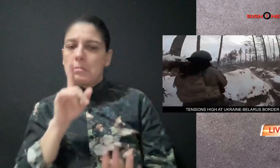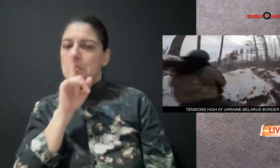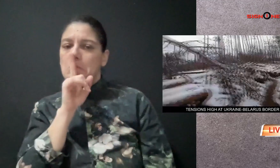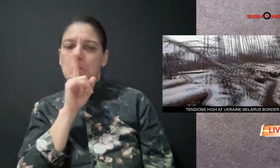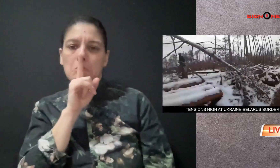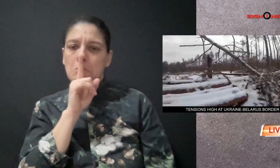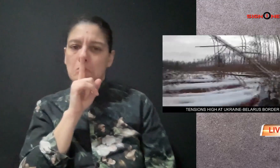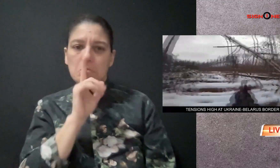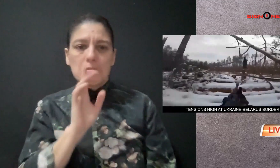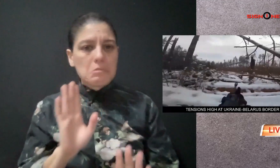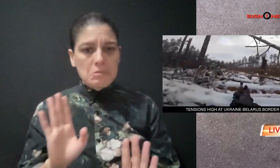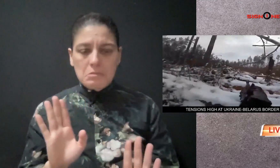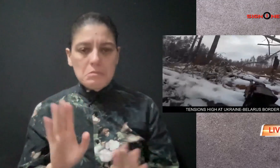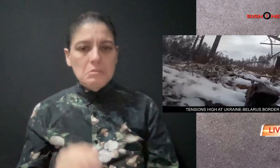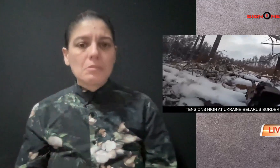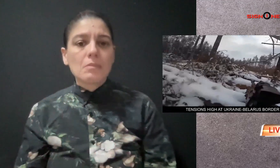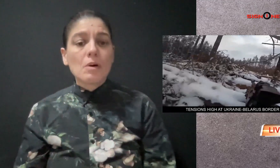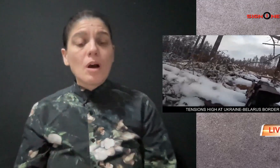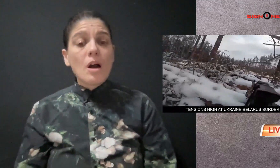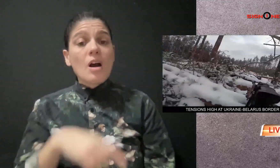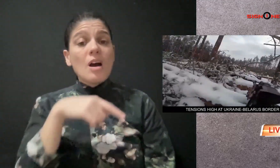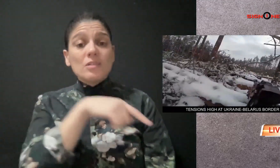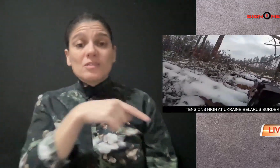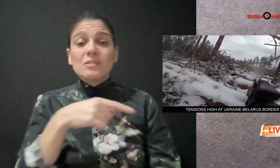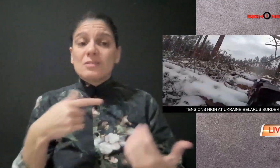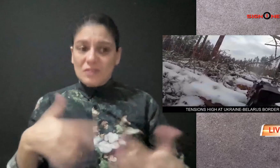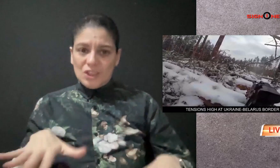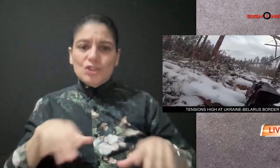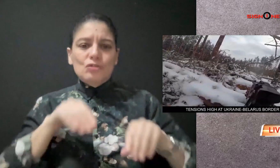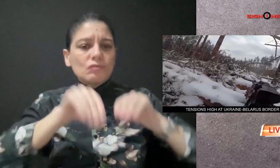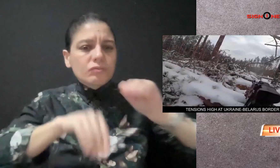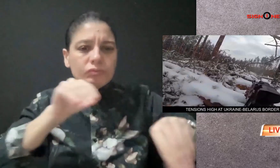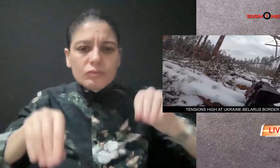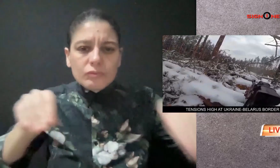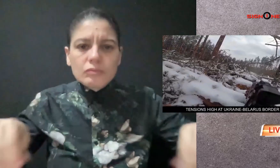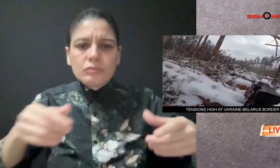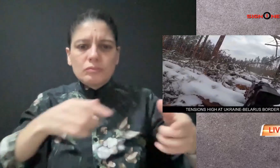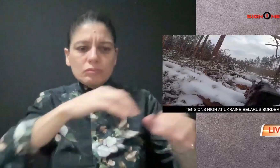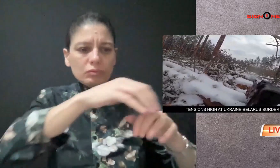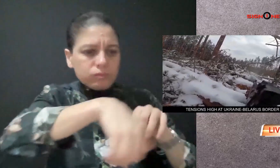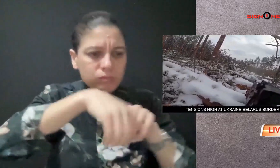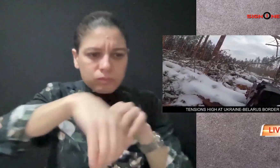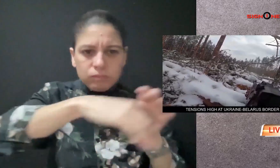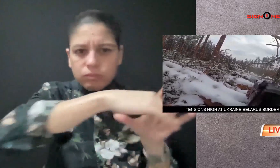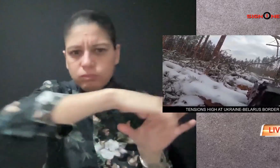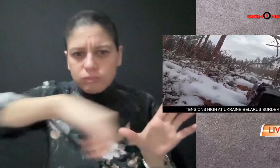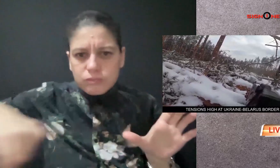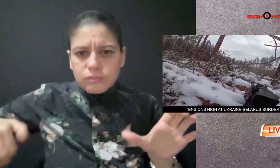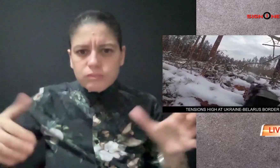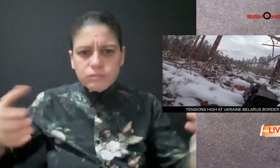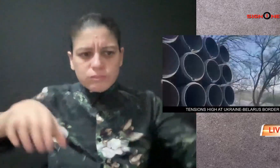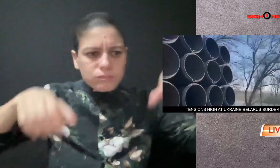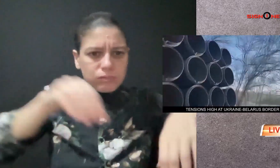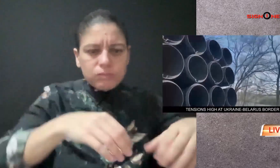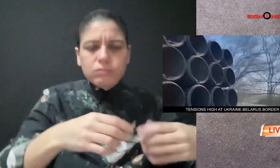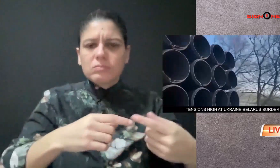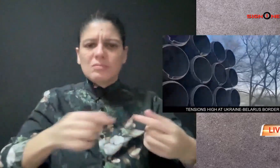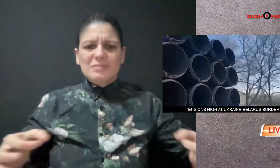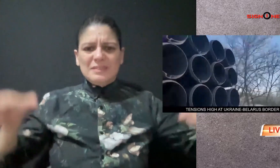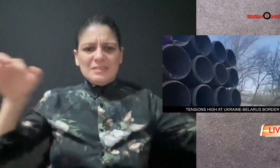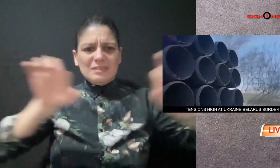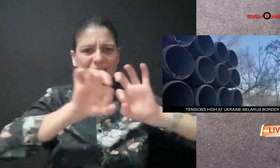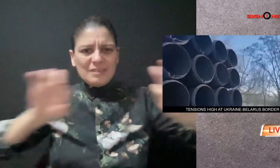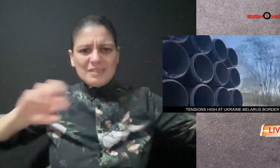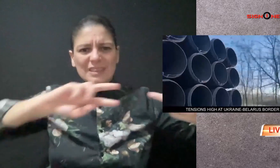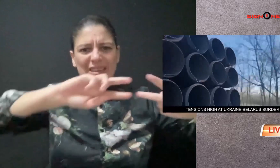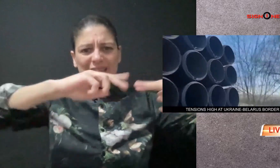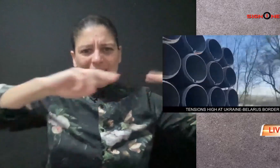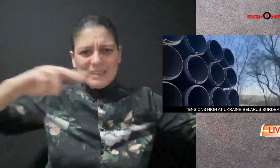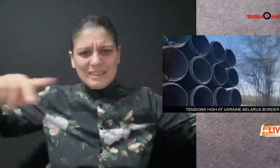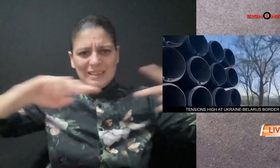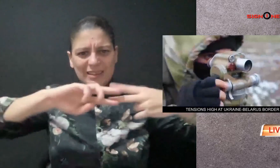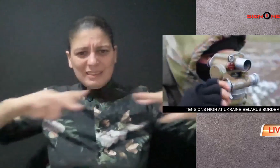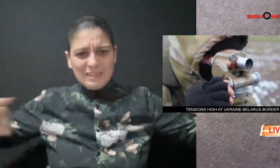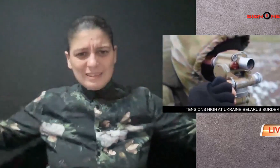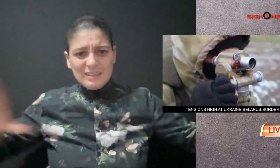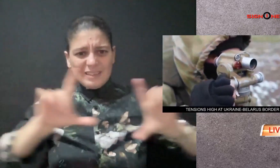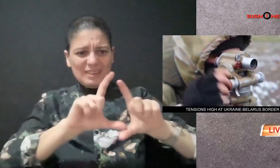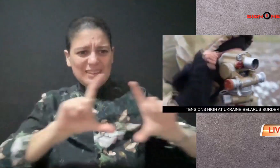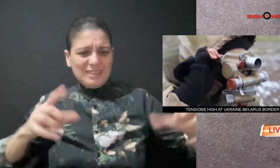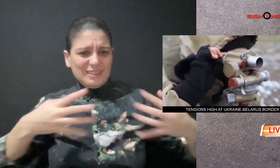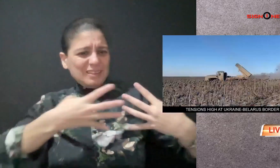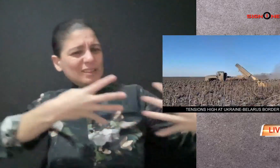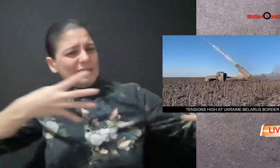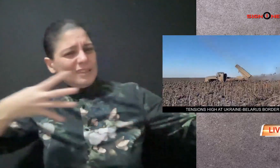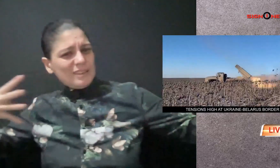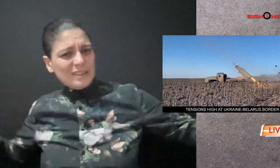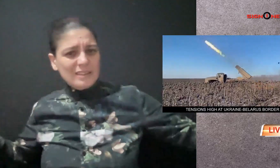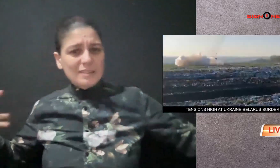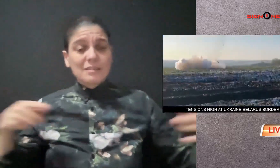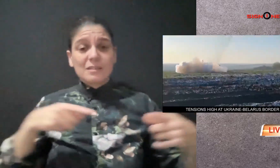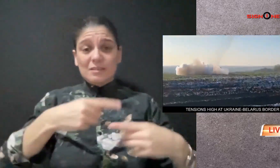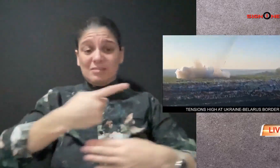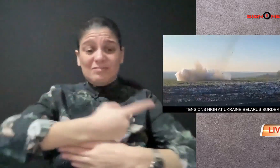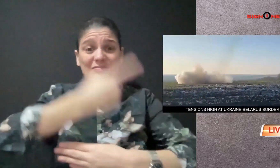are not taking any chances they have put up several layers of barbed wire as well as earth